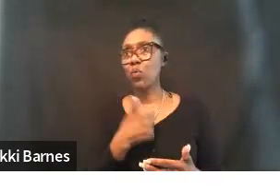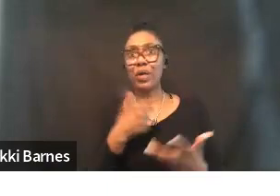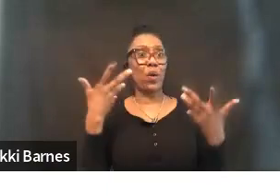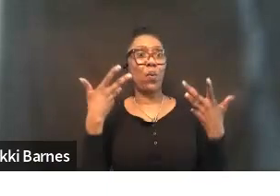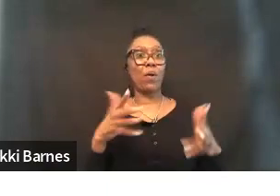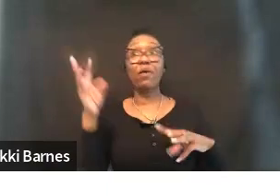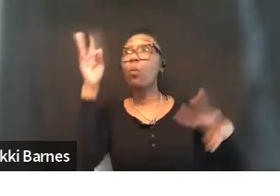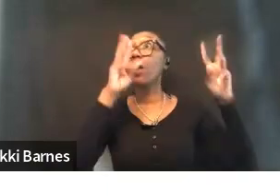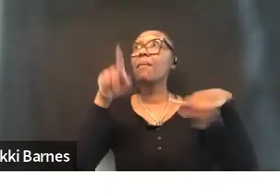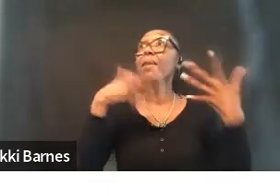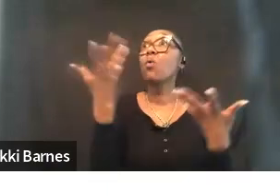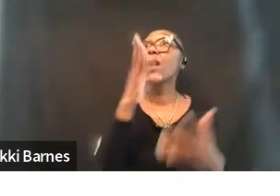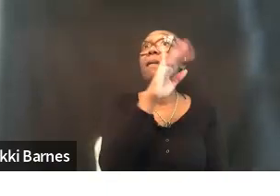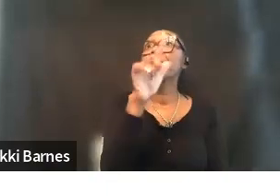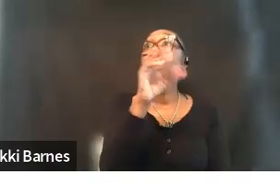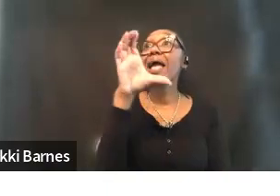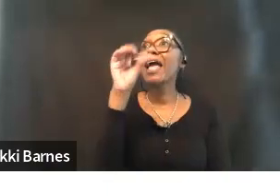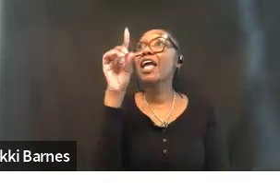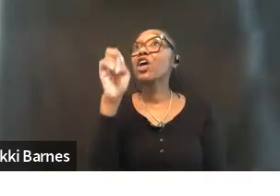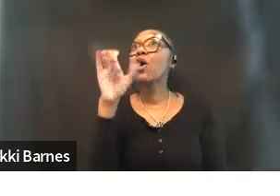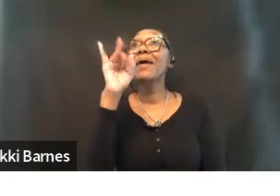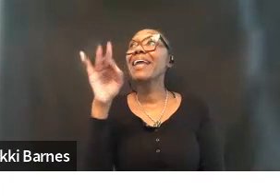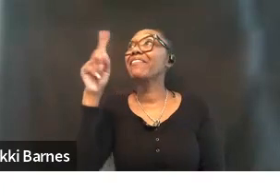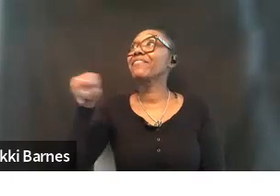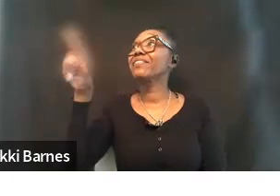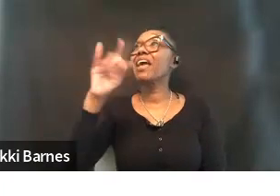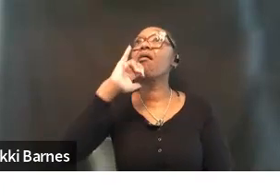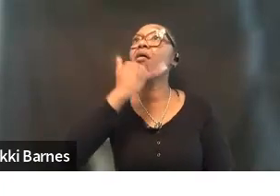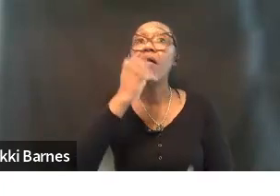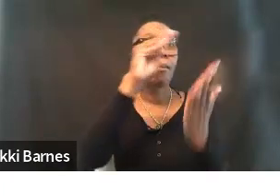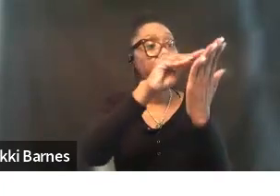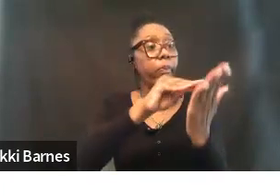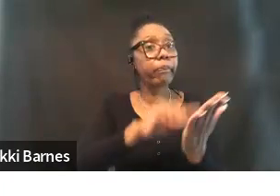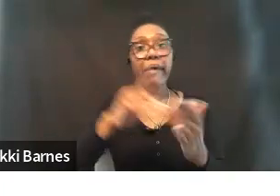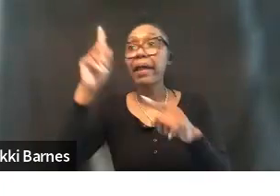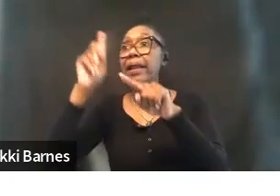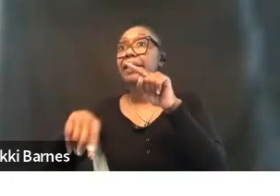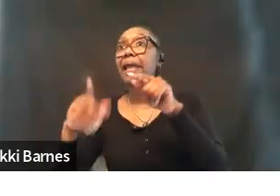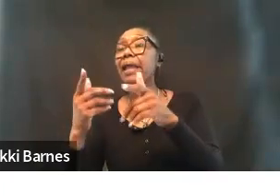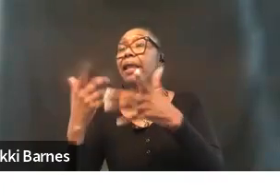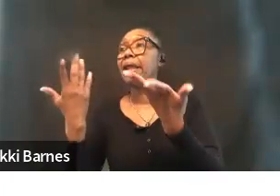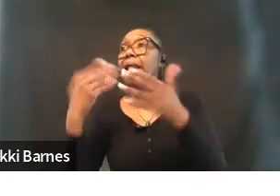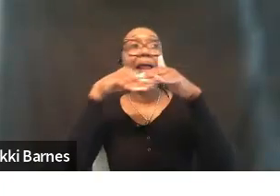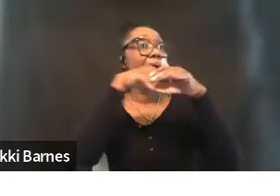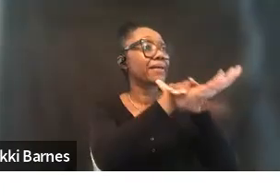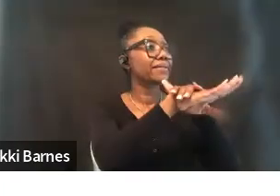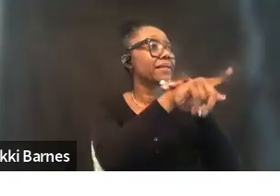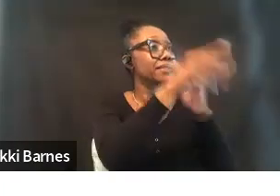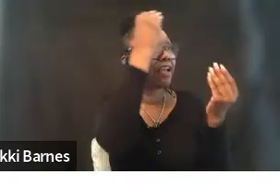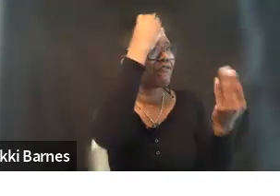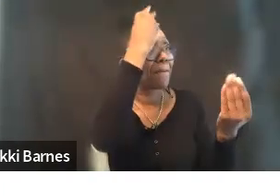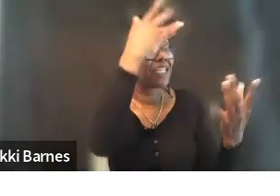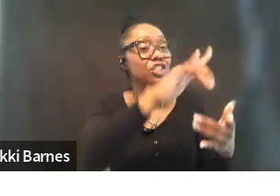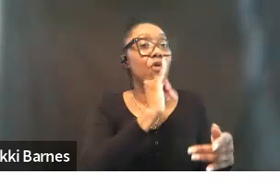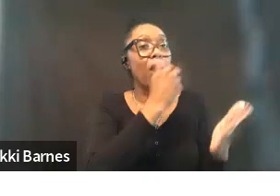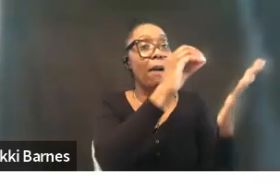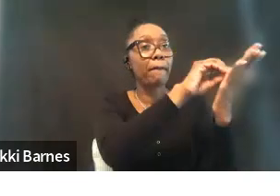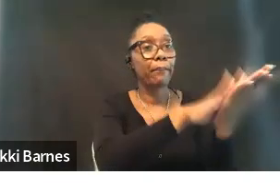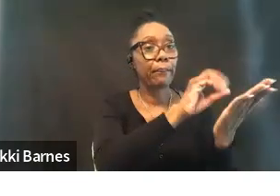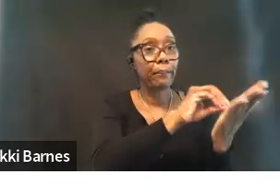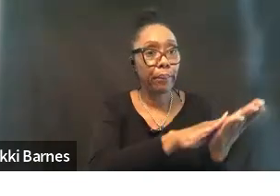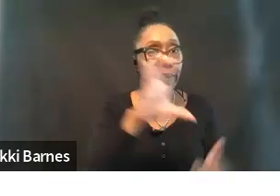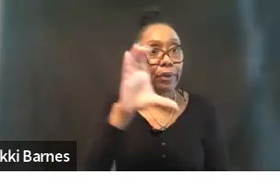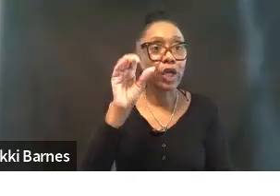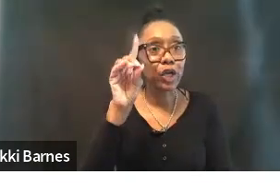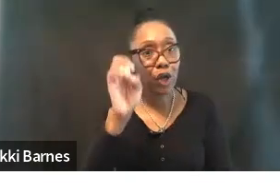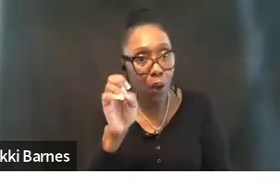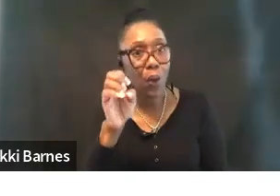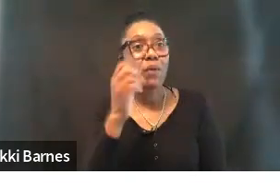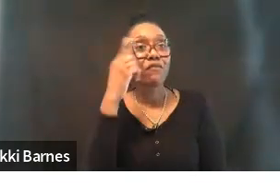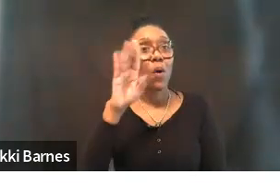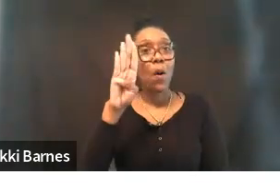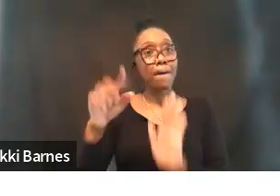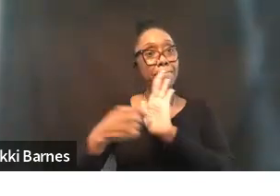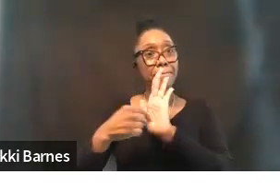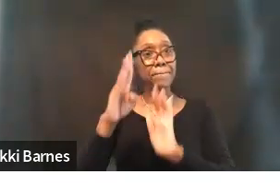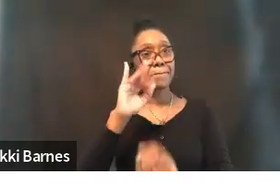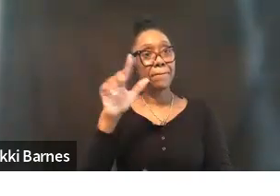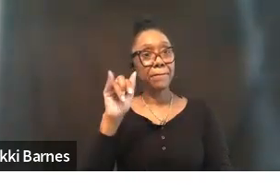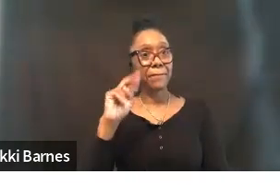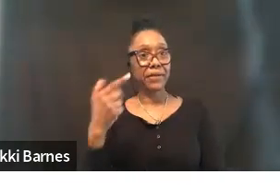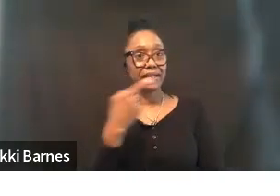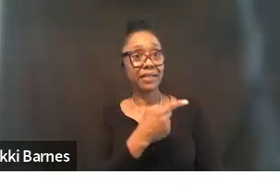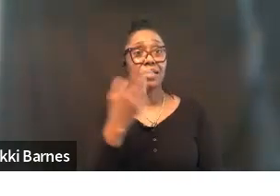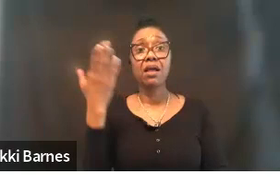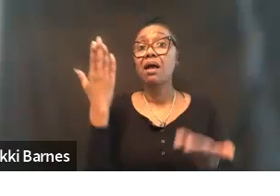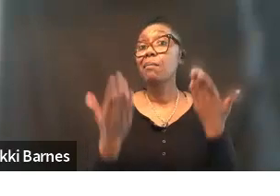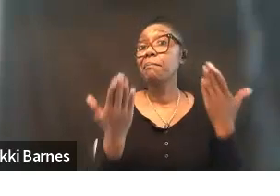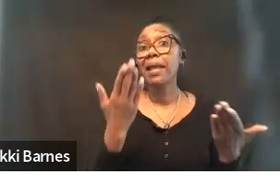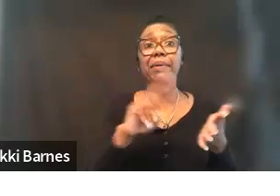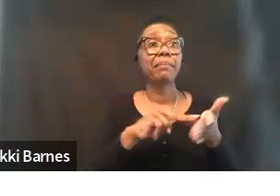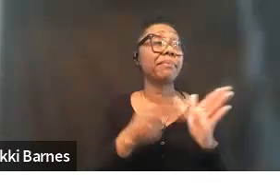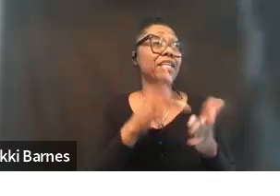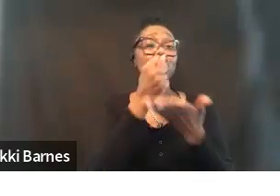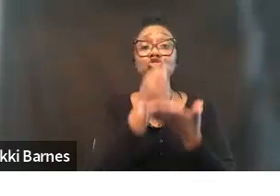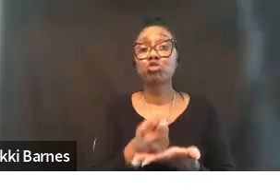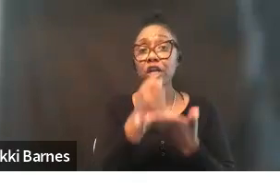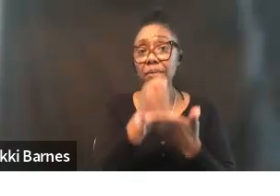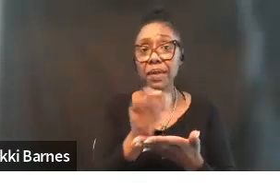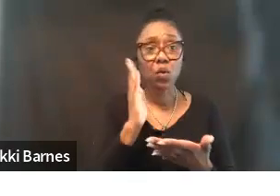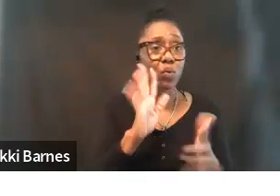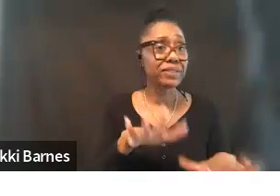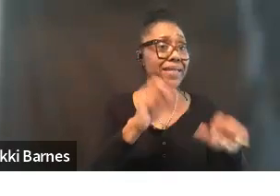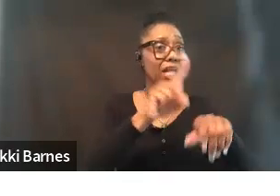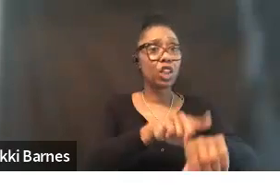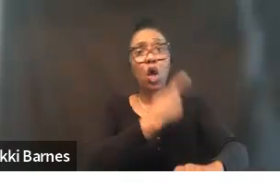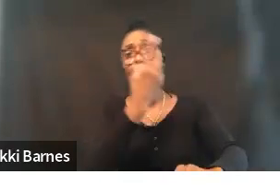somebody can't get paid to provide a service. It becomes an access issue. And we do know is that, some of the modifications that Ashley mentioned, sometimes then mean that it's maybe treatment is going to take a little longer or it's gonna take a session might last longer or it might have to be different.